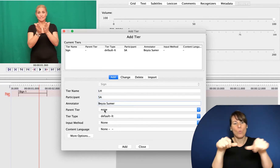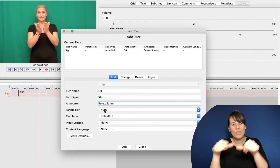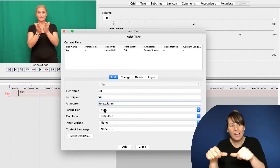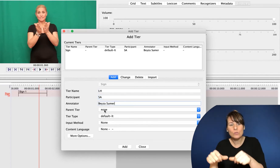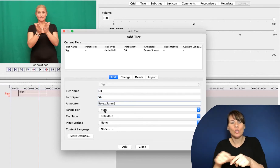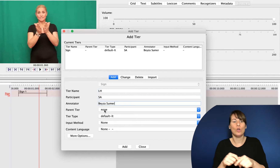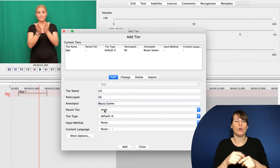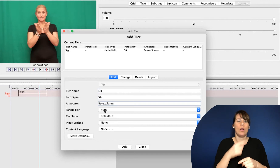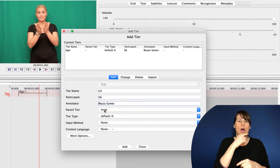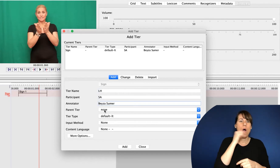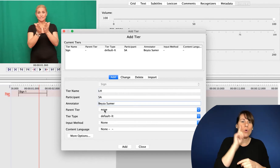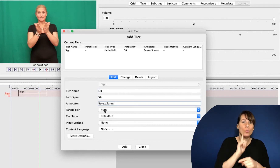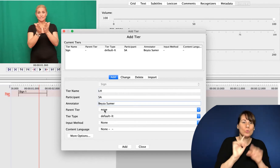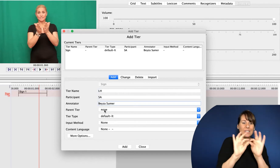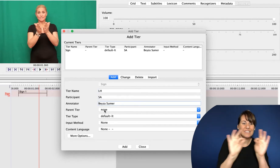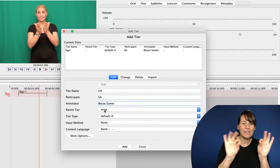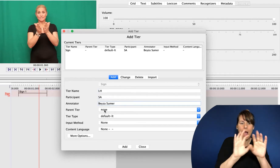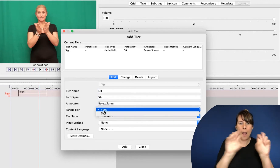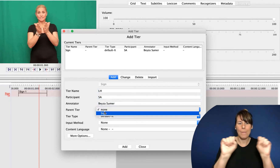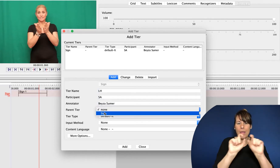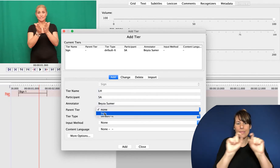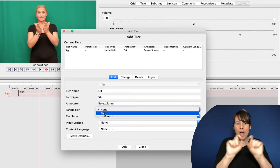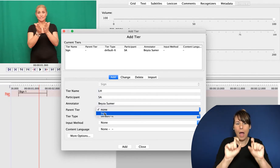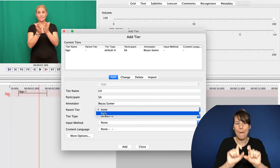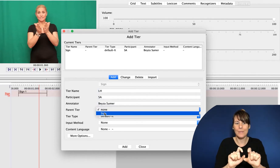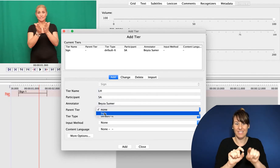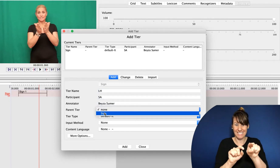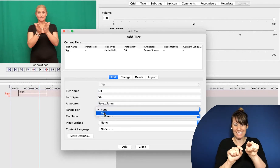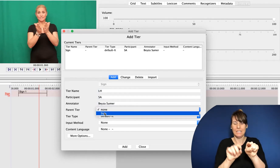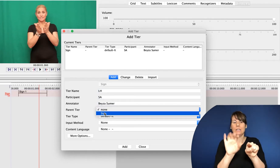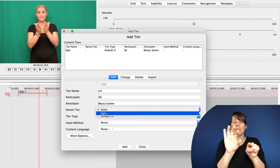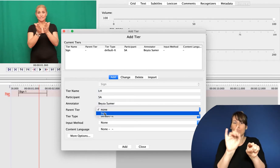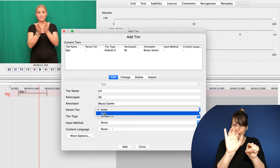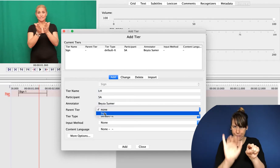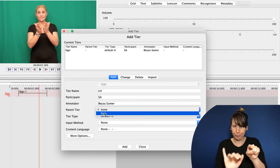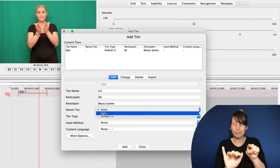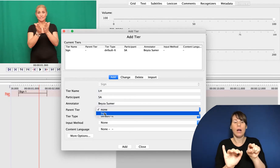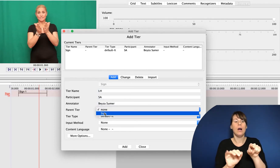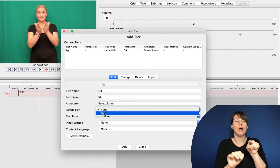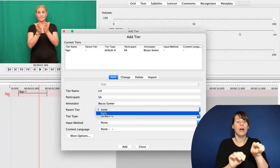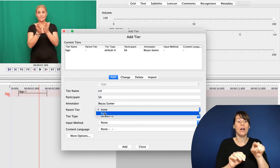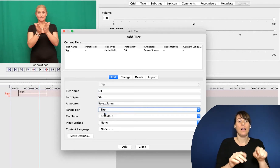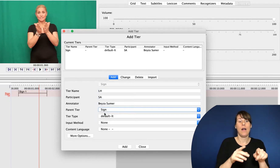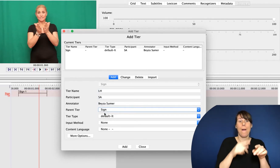And now, as the parent tier, I should choose "Sign". OK.